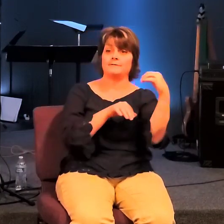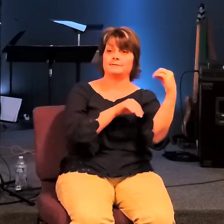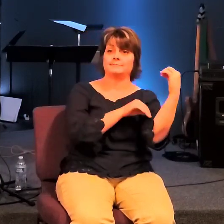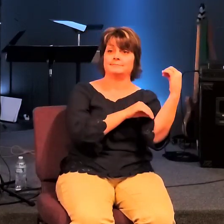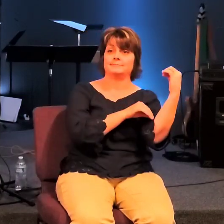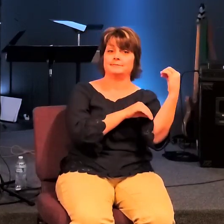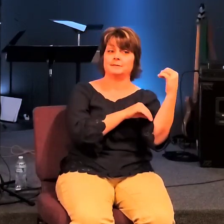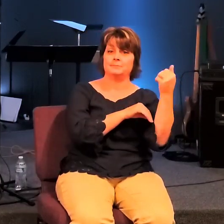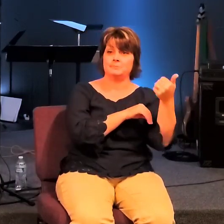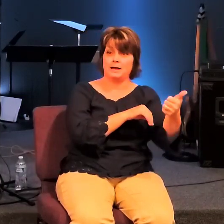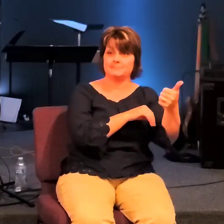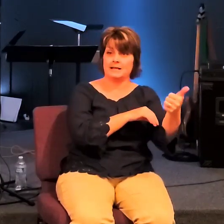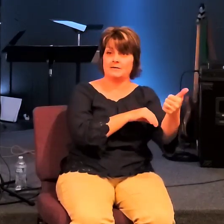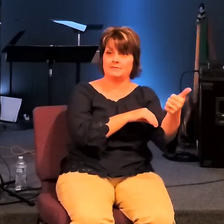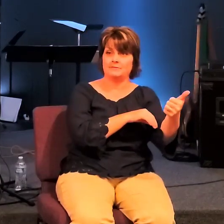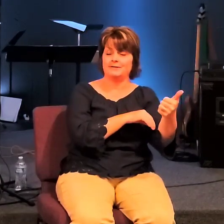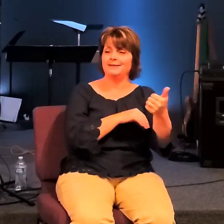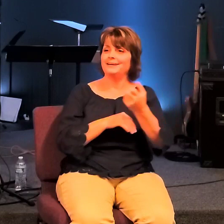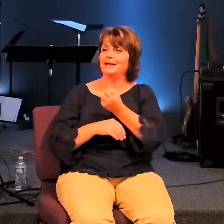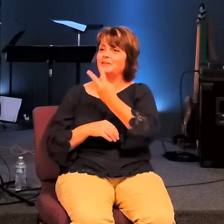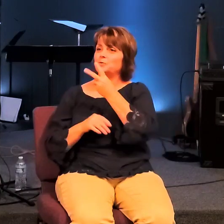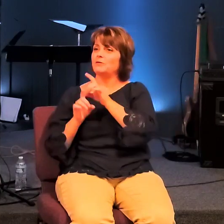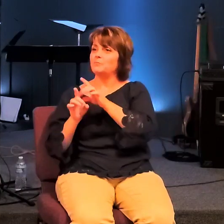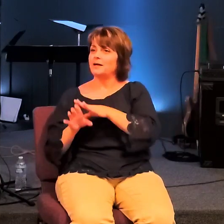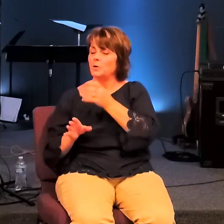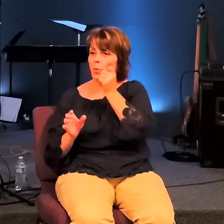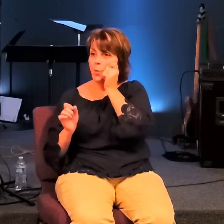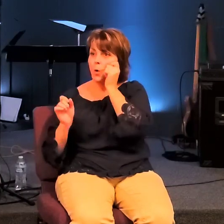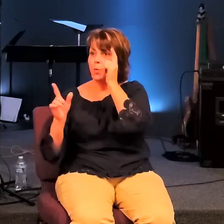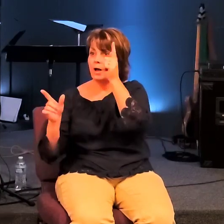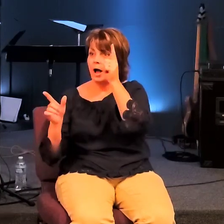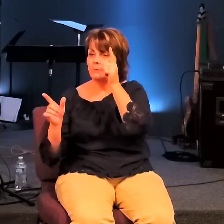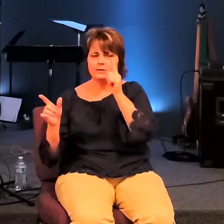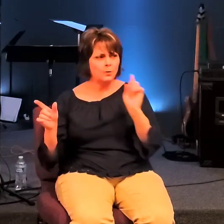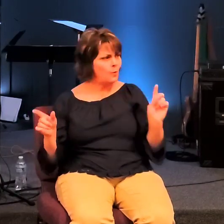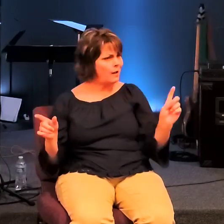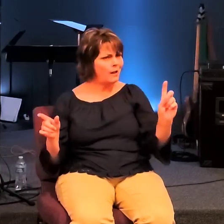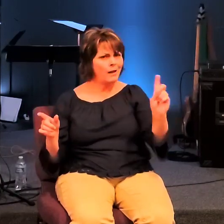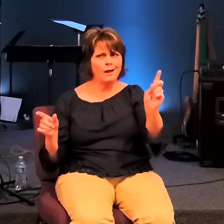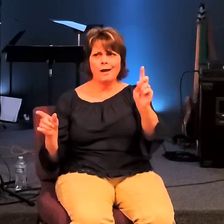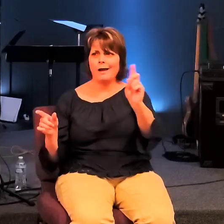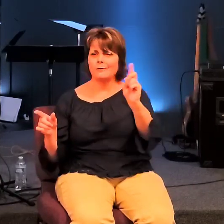they looked around where did Jesus go and they had to go find him because he was in